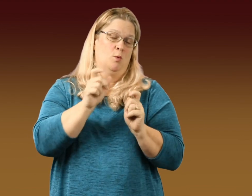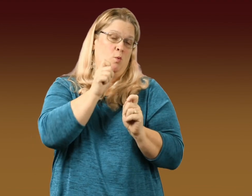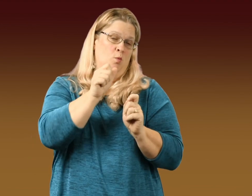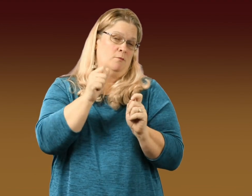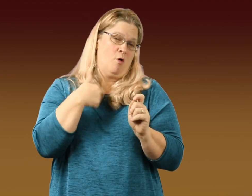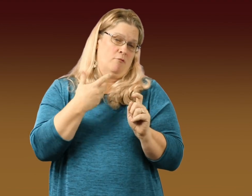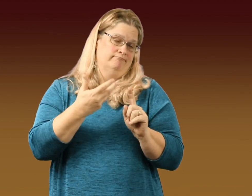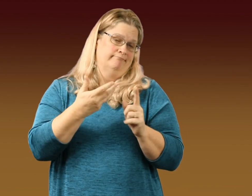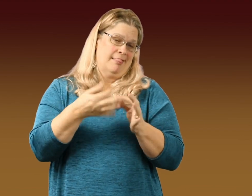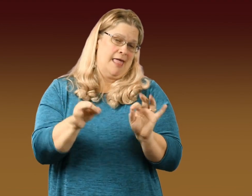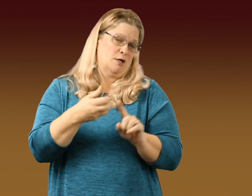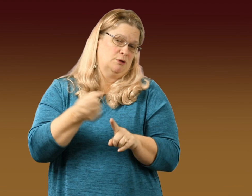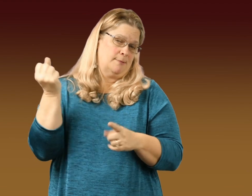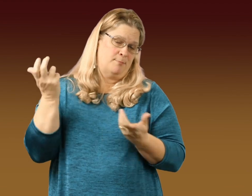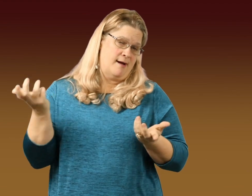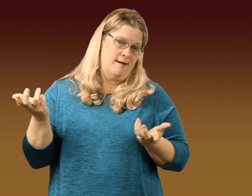with individuals who are language deprived.